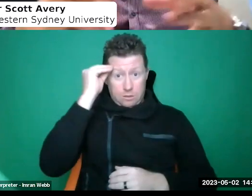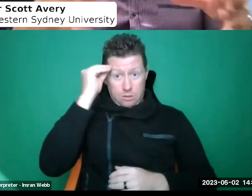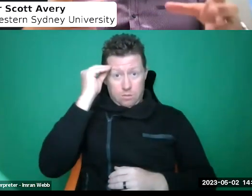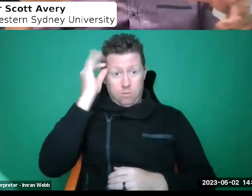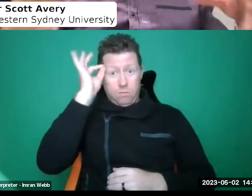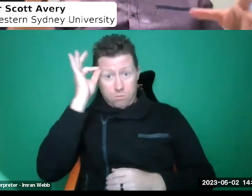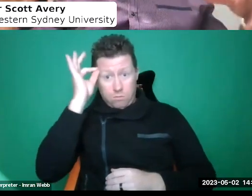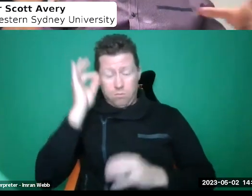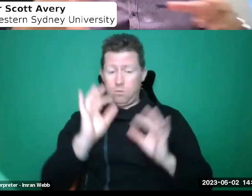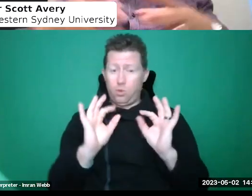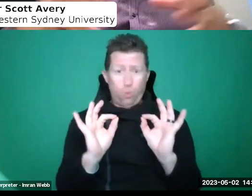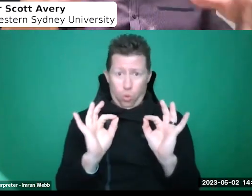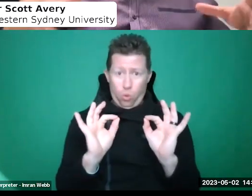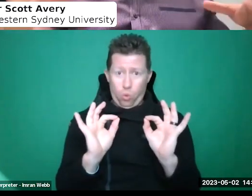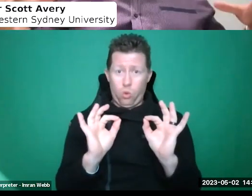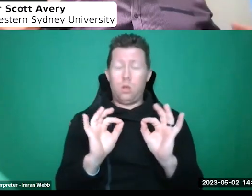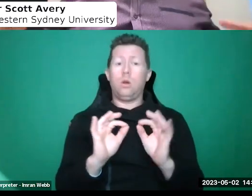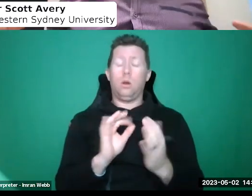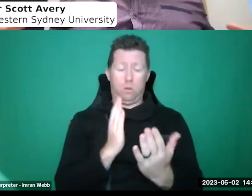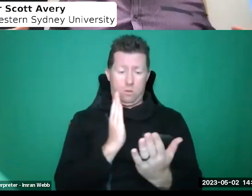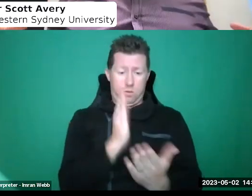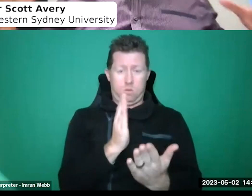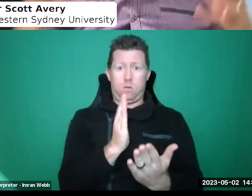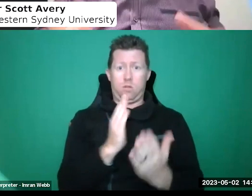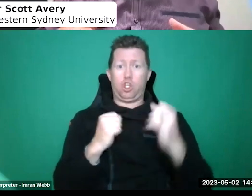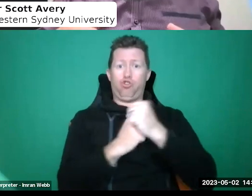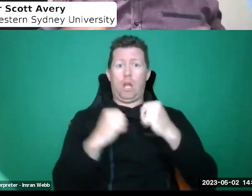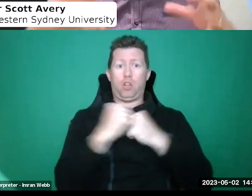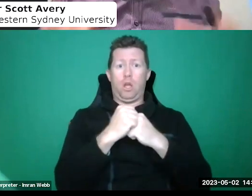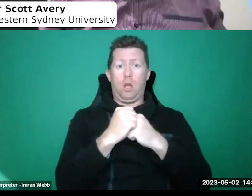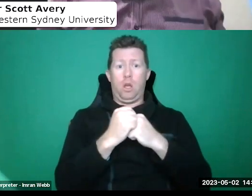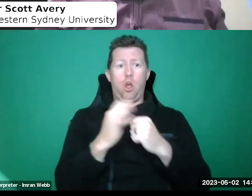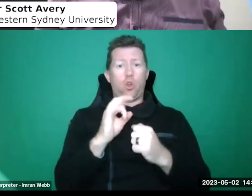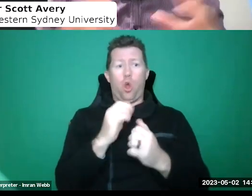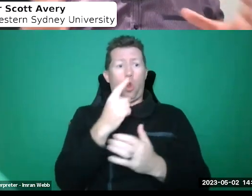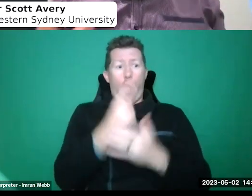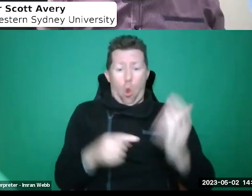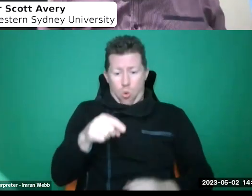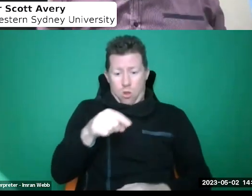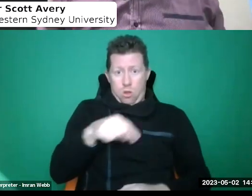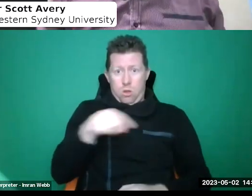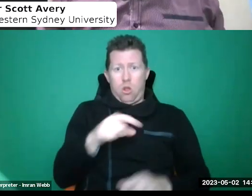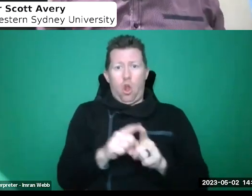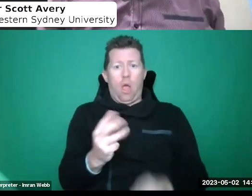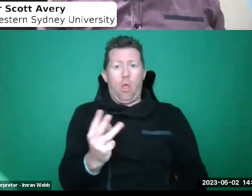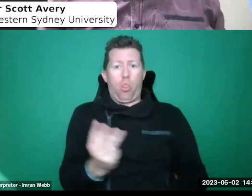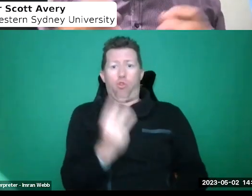It needs to be build consultative structures beyond the three people. It can't just be left to the three people who are represented